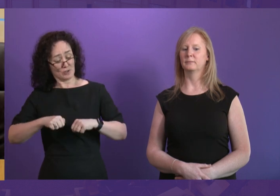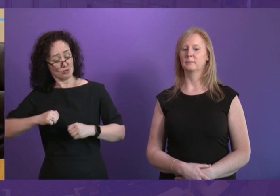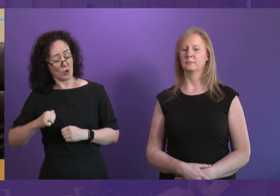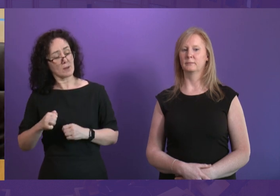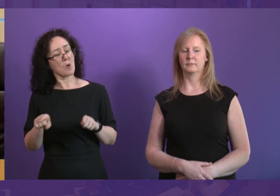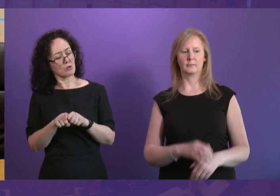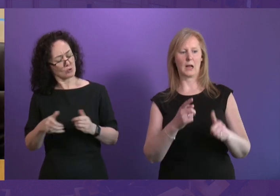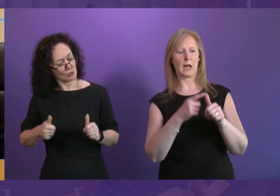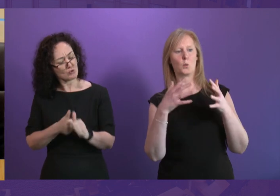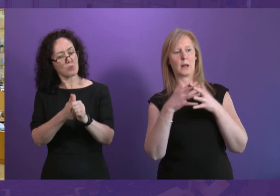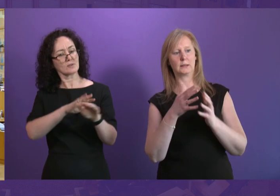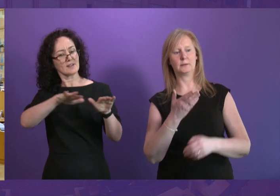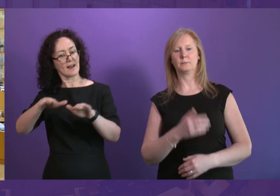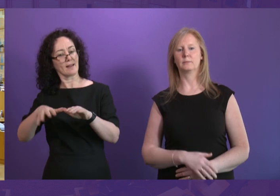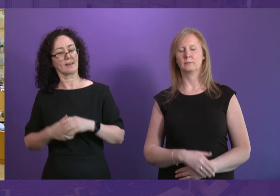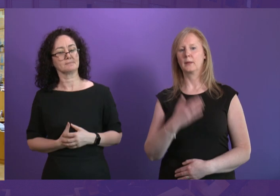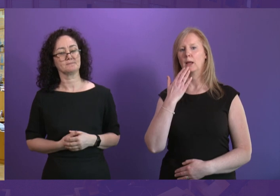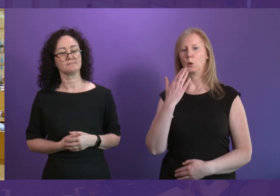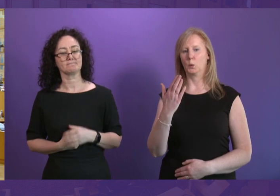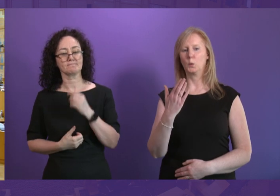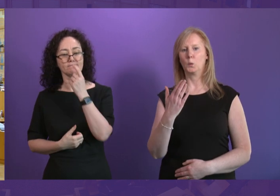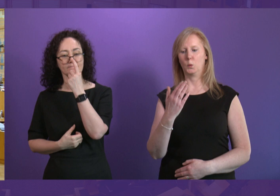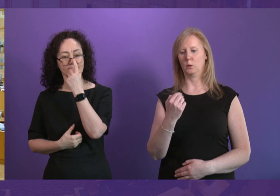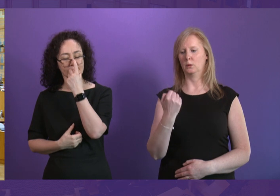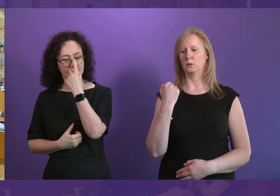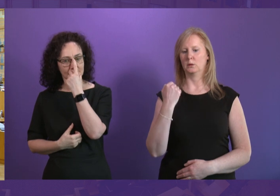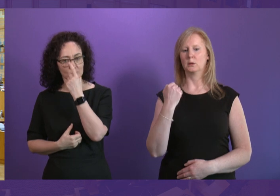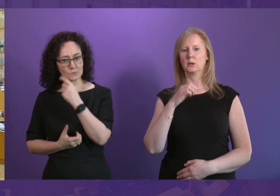Annie Wells (Glasgow) (Con): On Saturday, another shooting took place in